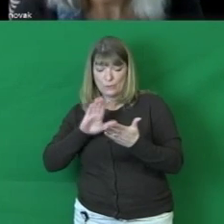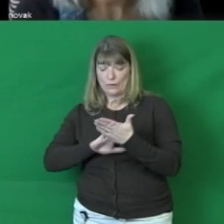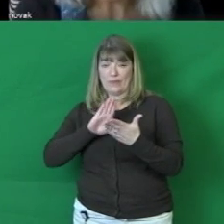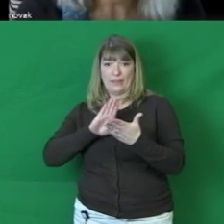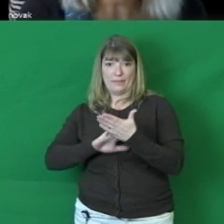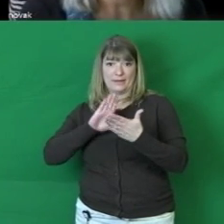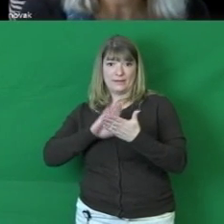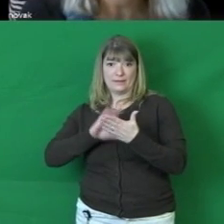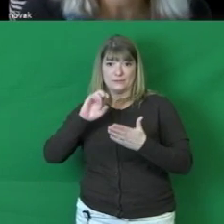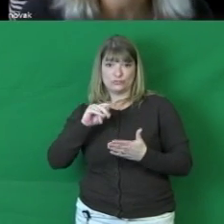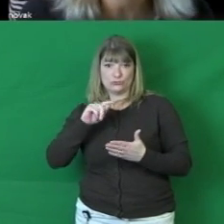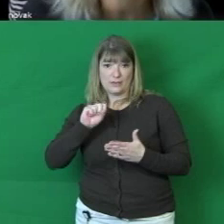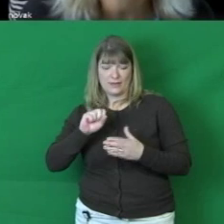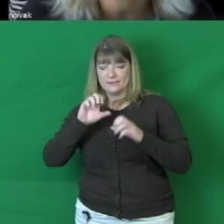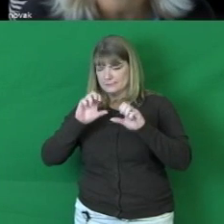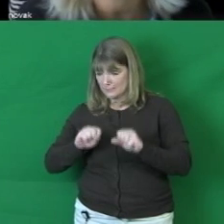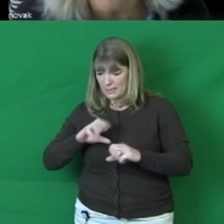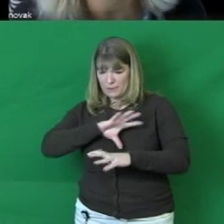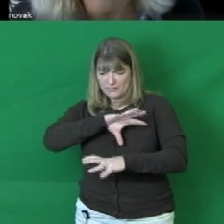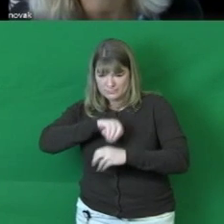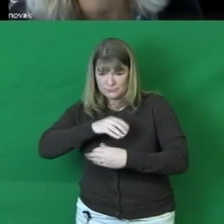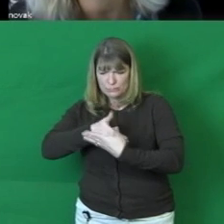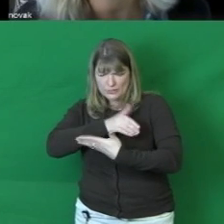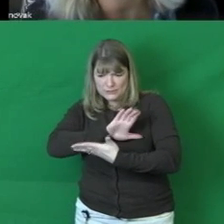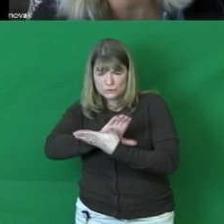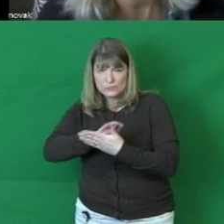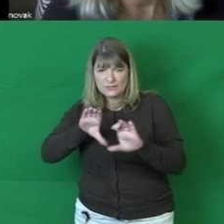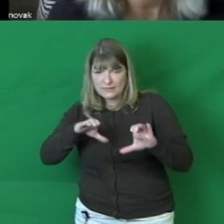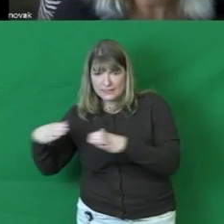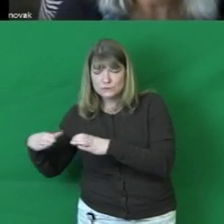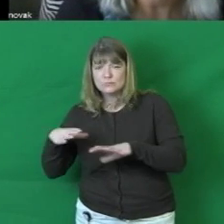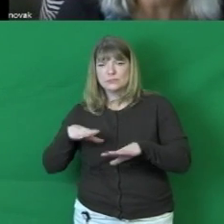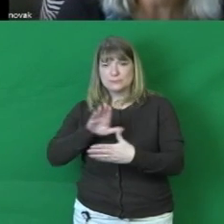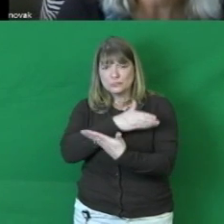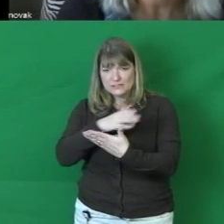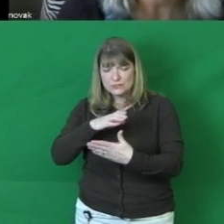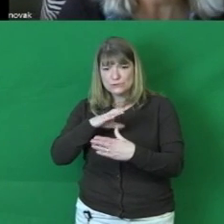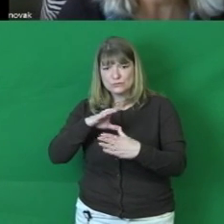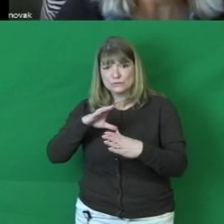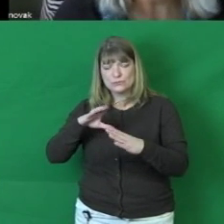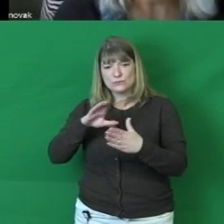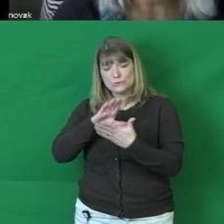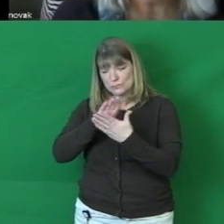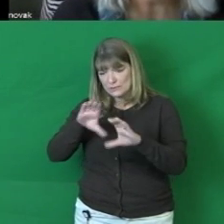that rhythmic chant could be used in preschool classrooms. In music classrooms, it may be beneficial